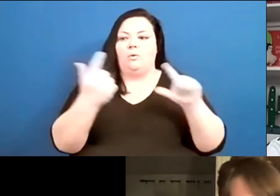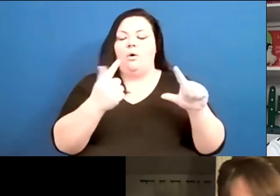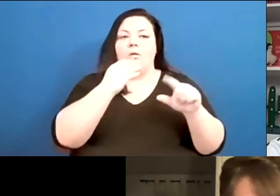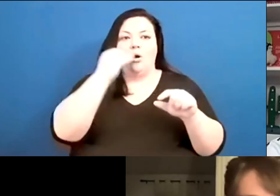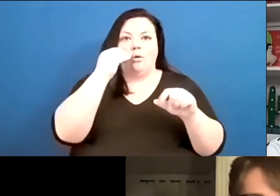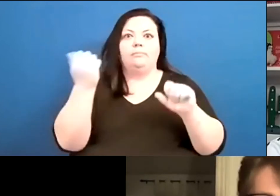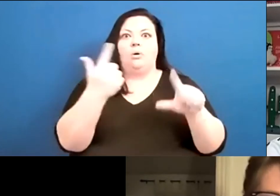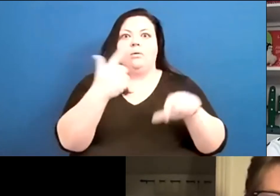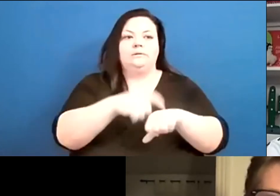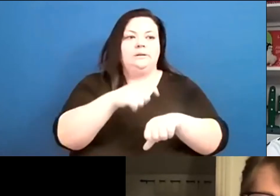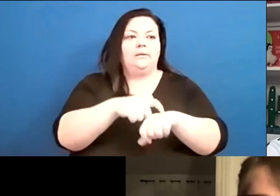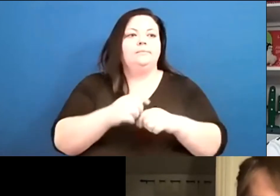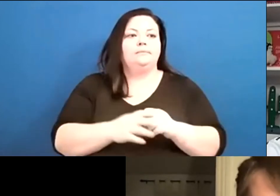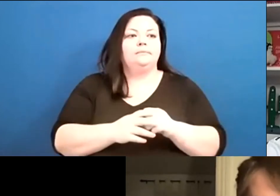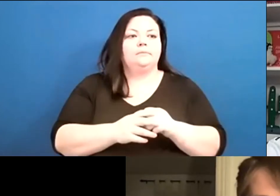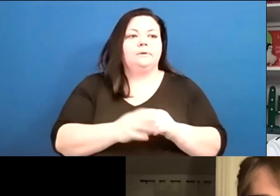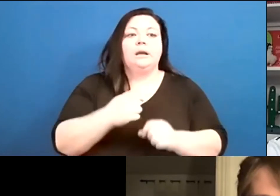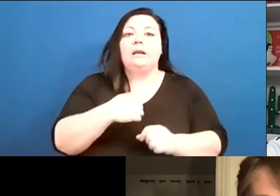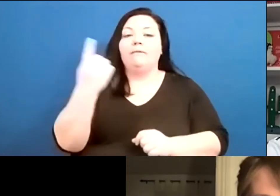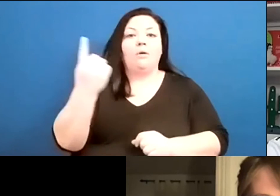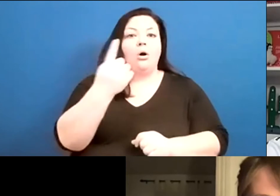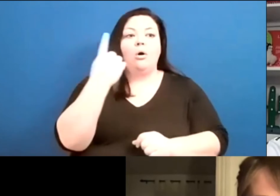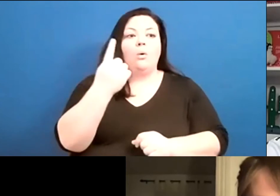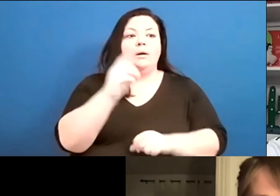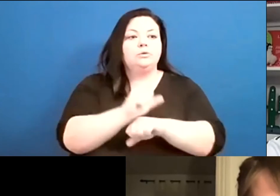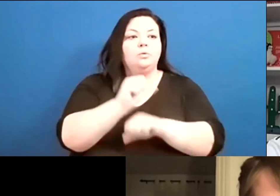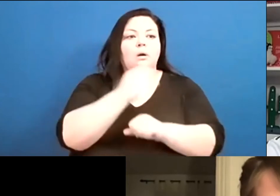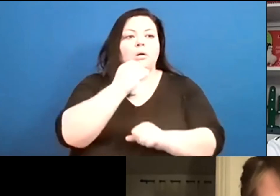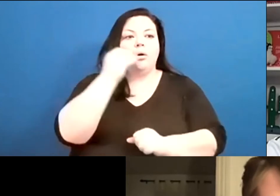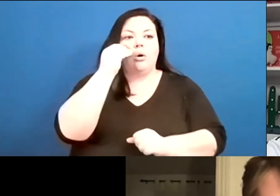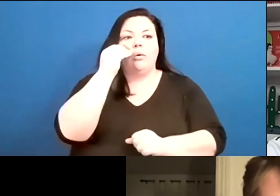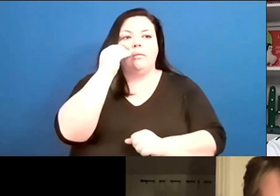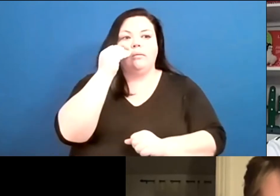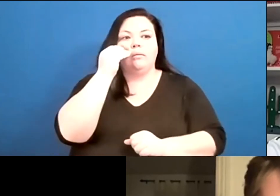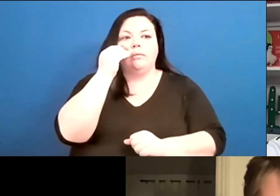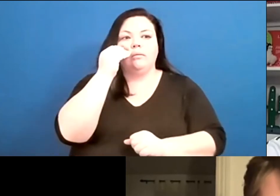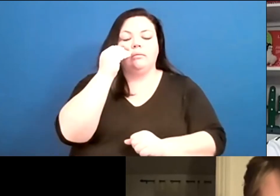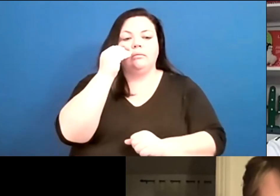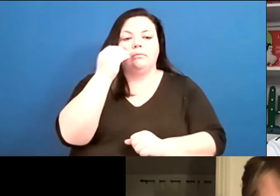um, and I've always been mainly working home so, it's, I've always had like a really